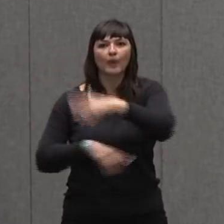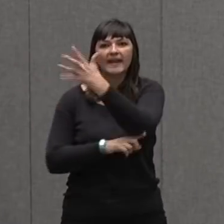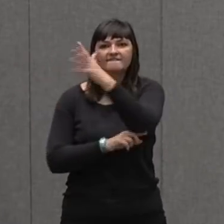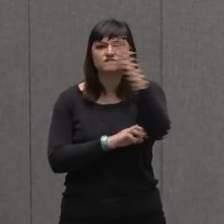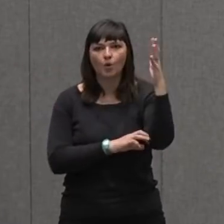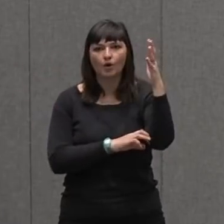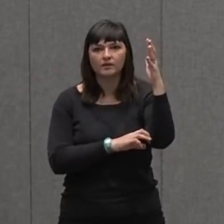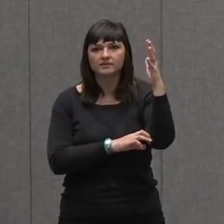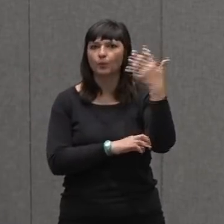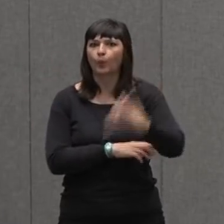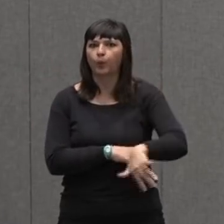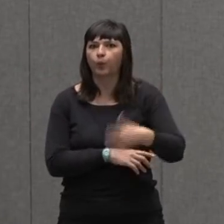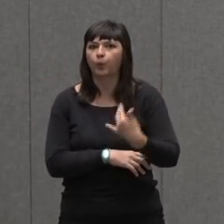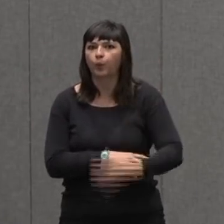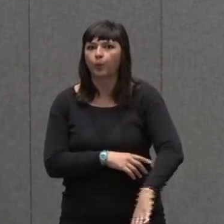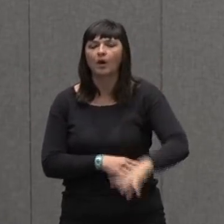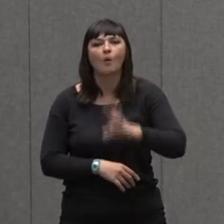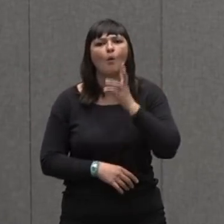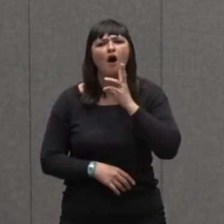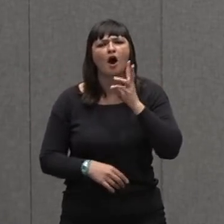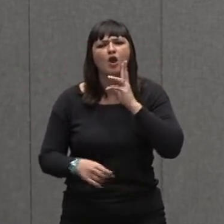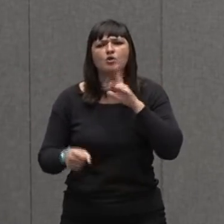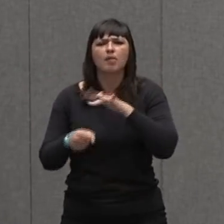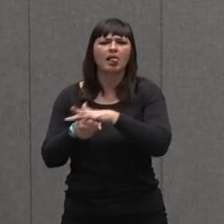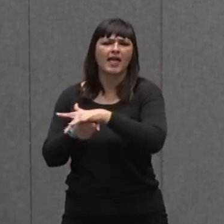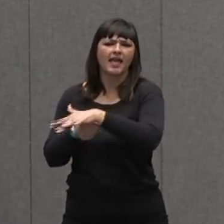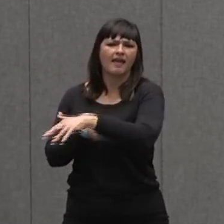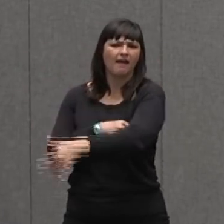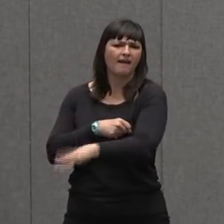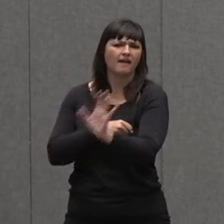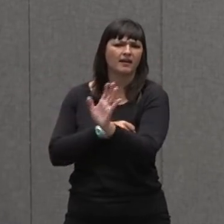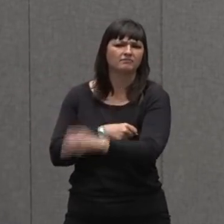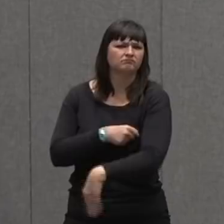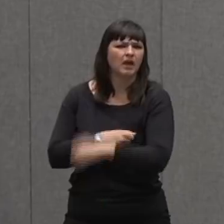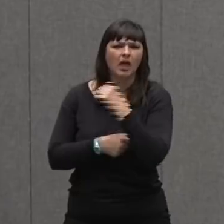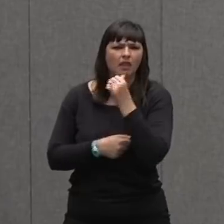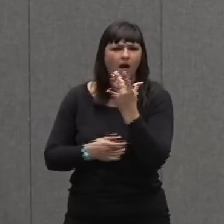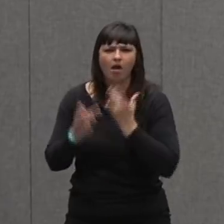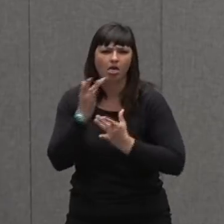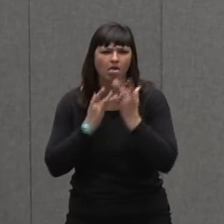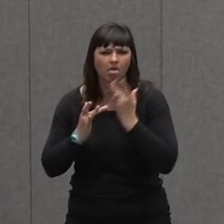And in this case we're talking about an area or a time when there's not enough water.